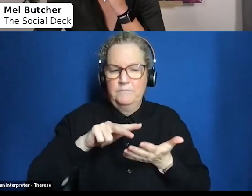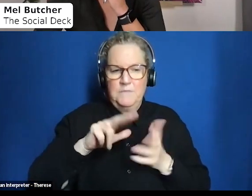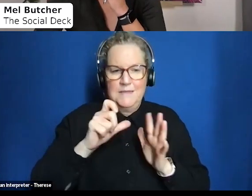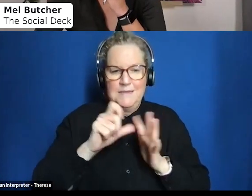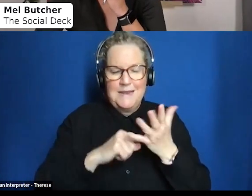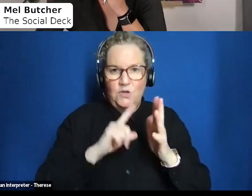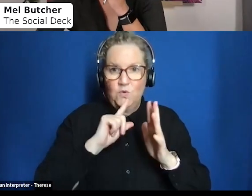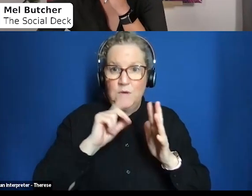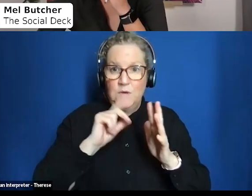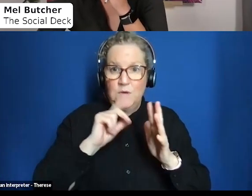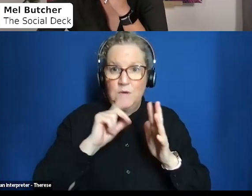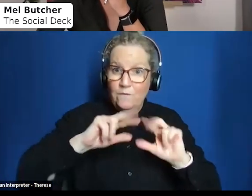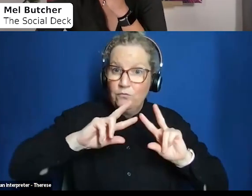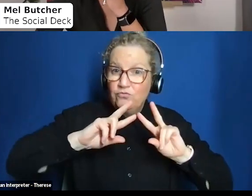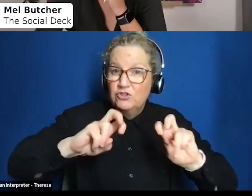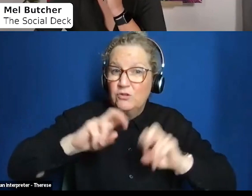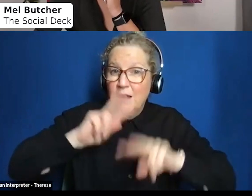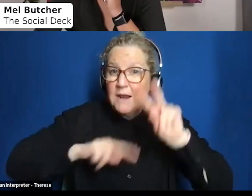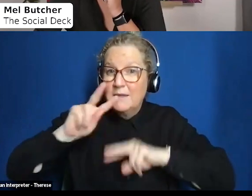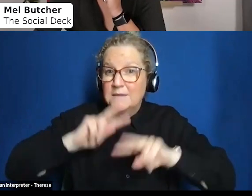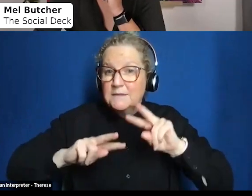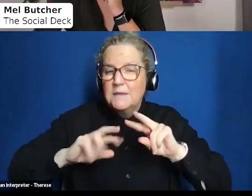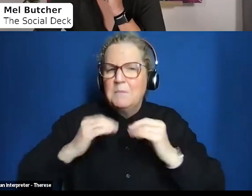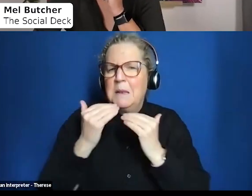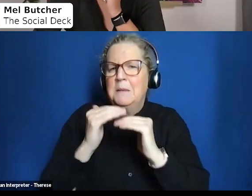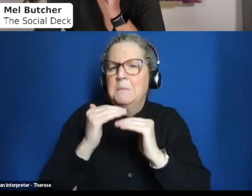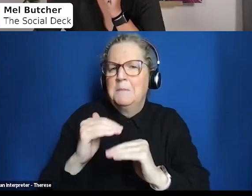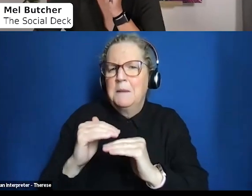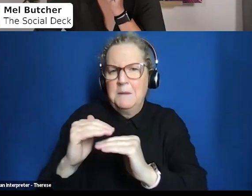and it puts a range of restrictions on things going beyond that.